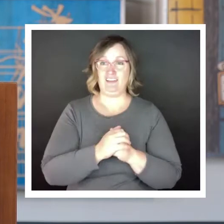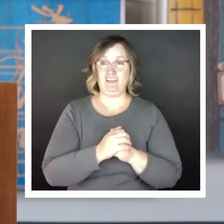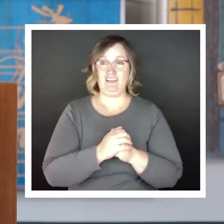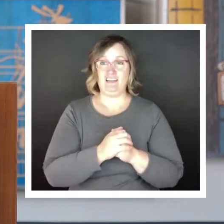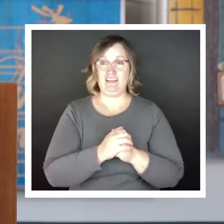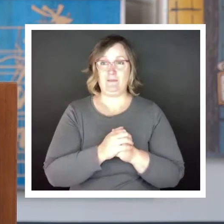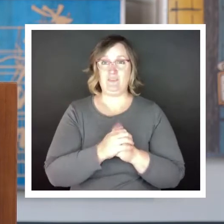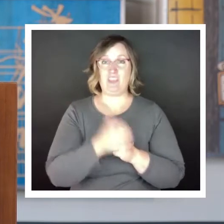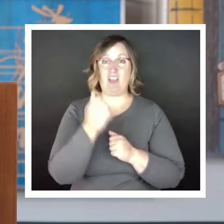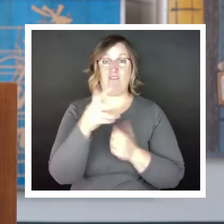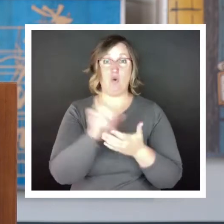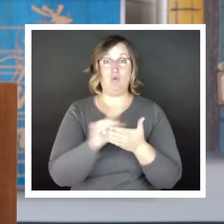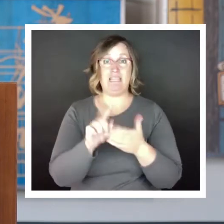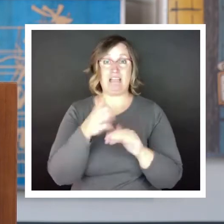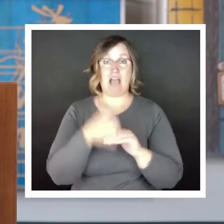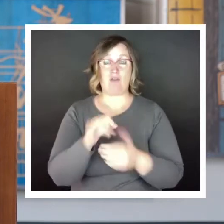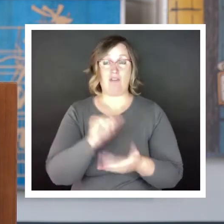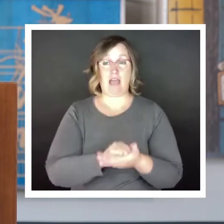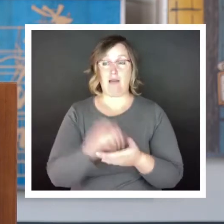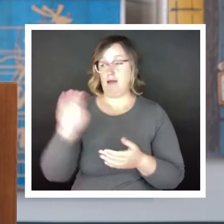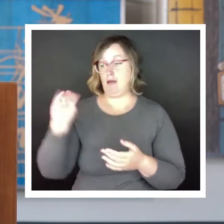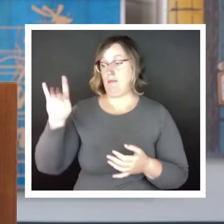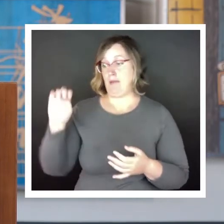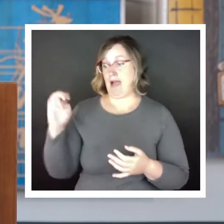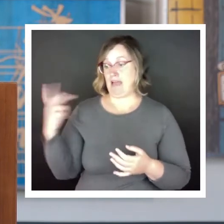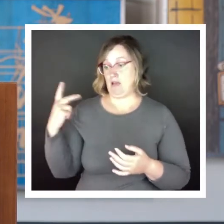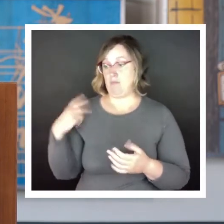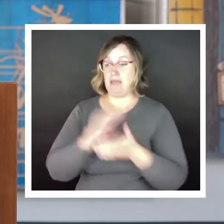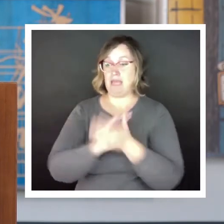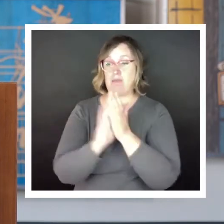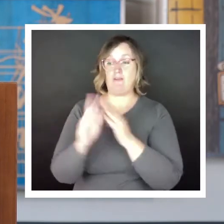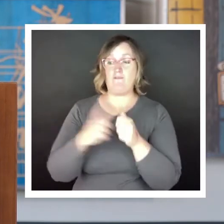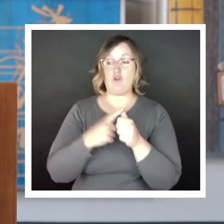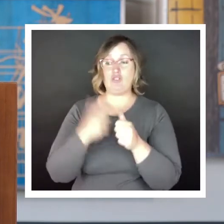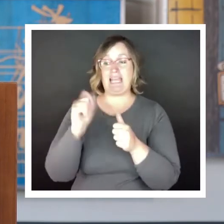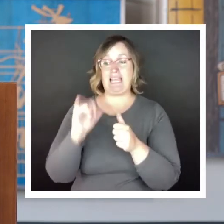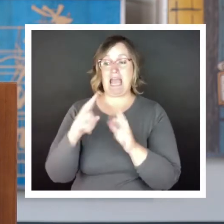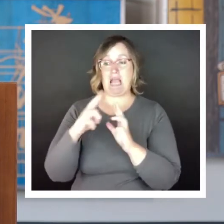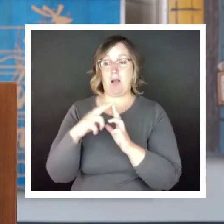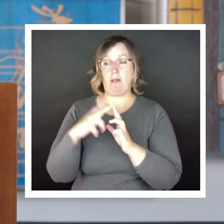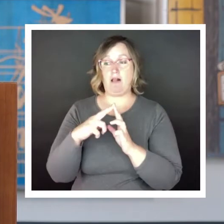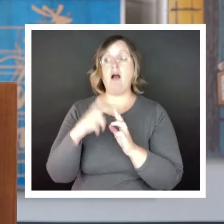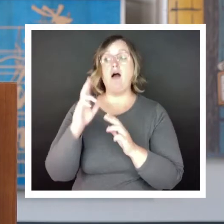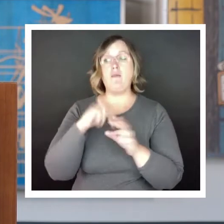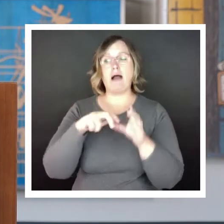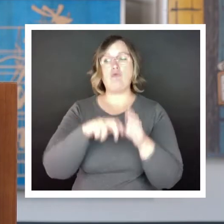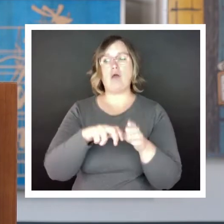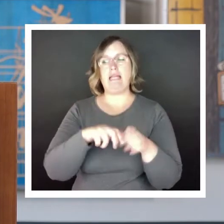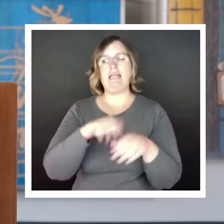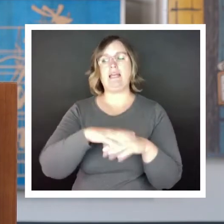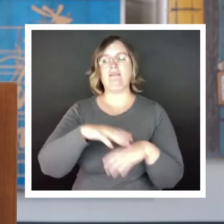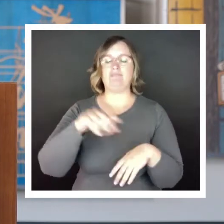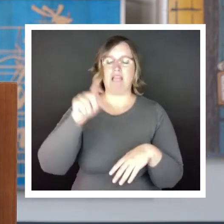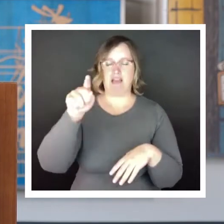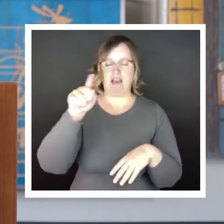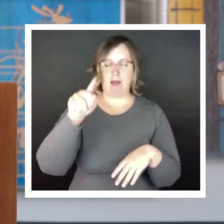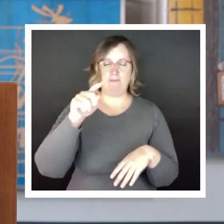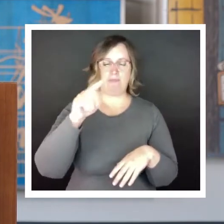A few weeks after that, Mike and I became the first gay couple to ever be honored by writing in the Portland Rose Festival Grand Floral Parade.